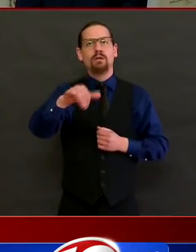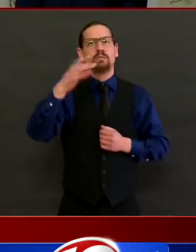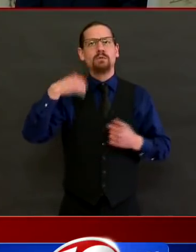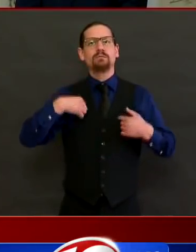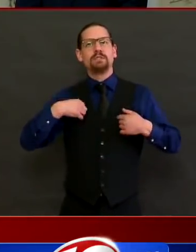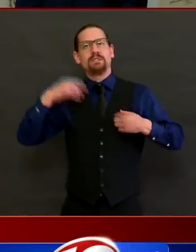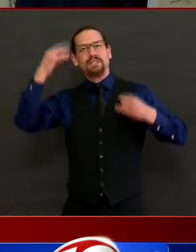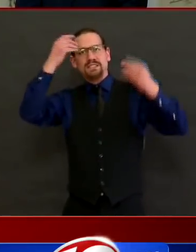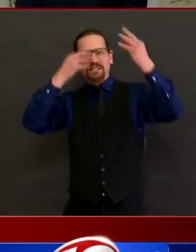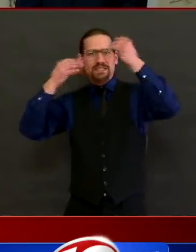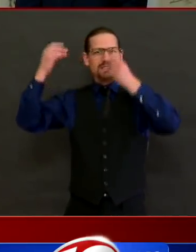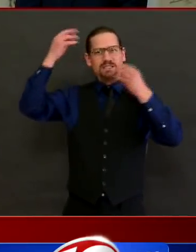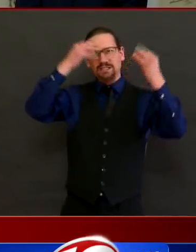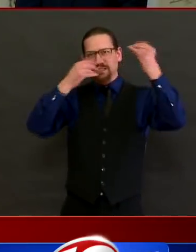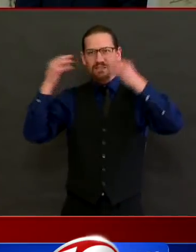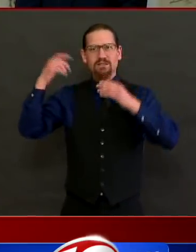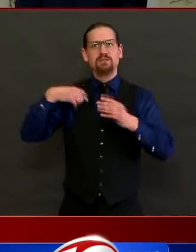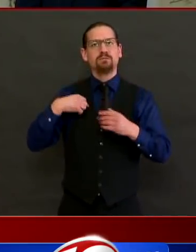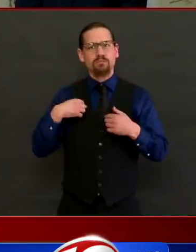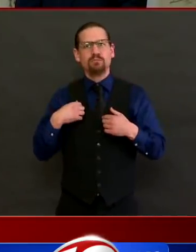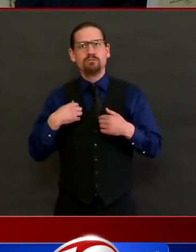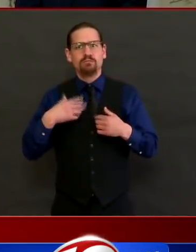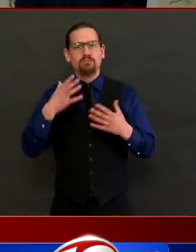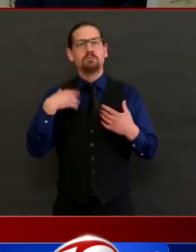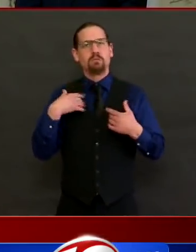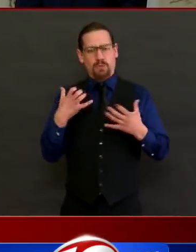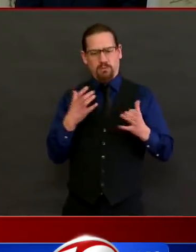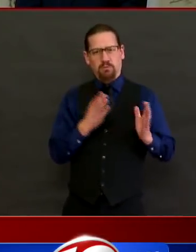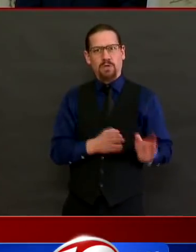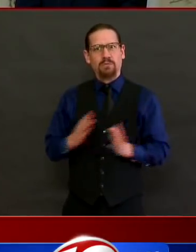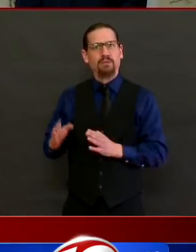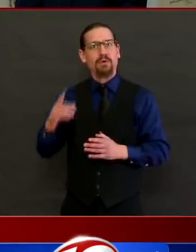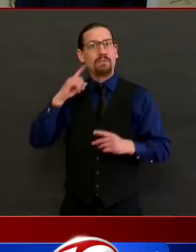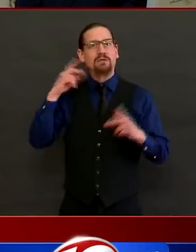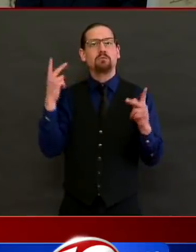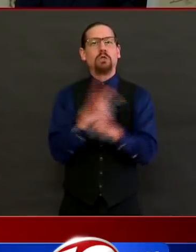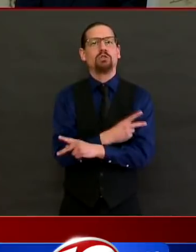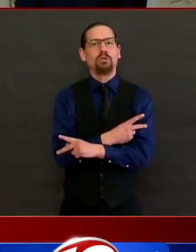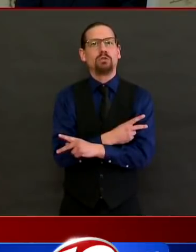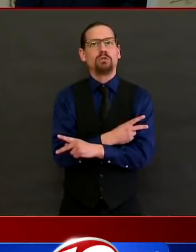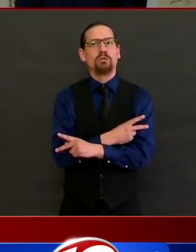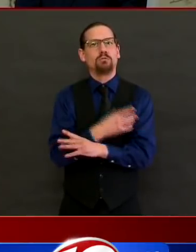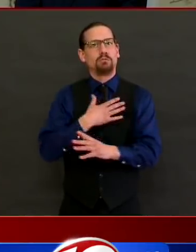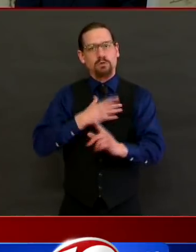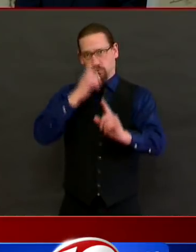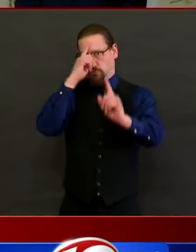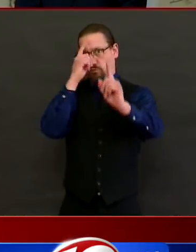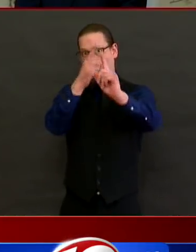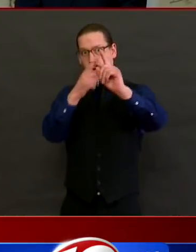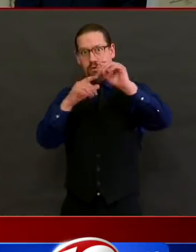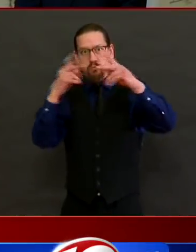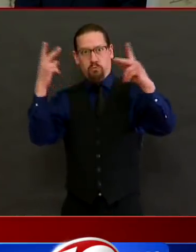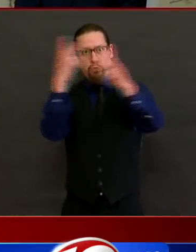MANAGING THIS CRISIS AND MOTIVATING MY TEAM HAS BEEN THAT WE WILL PREPARE FOR THE WORST